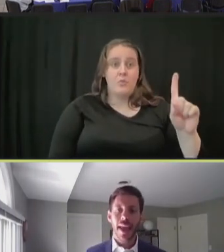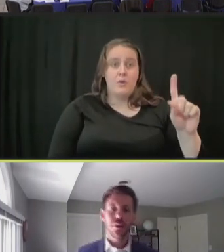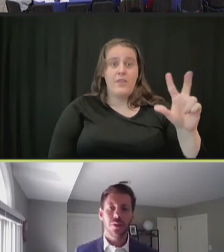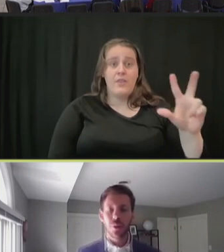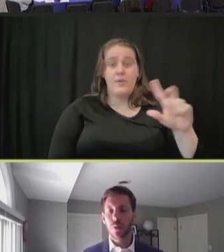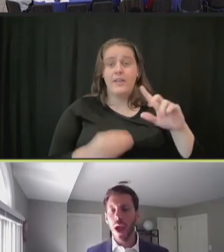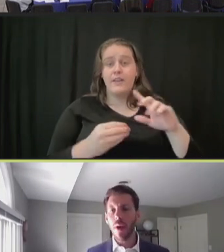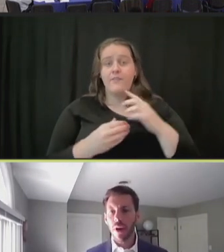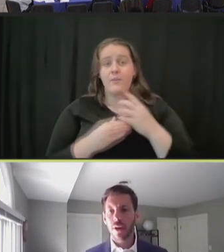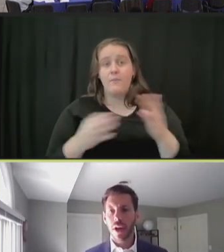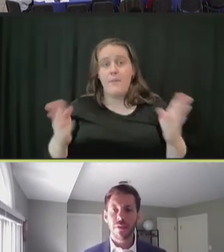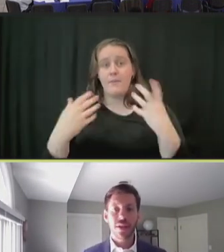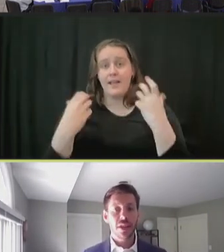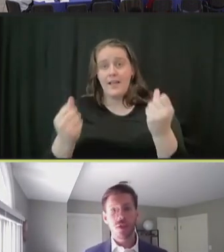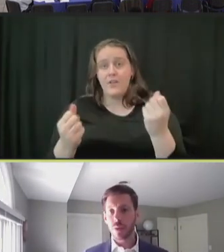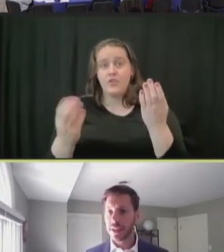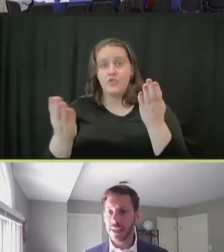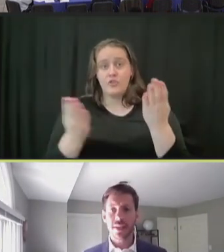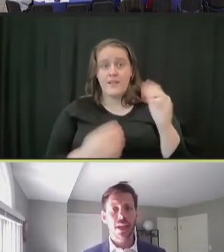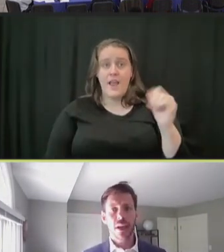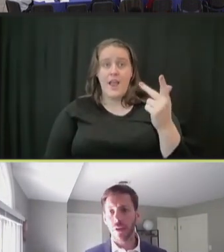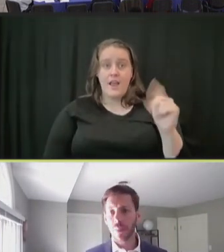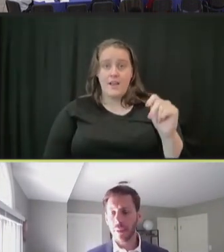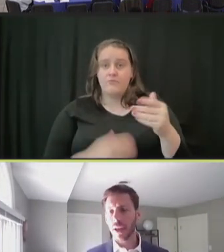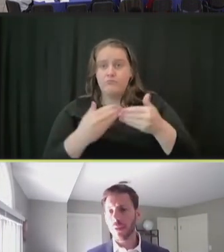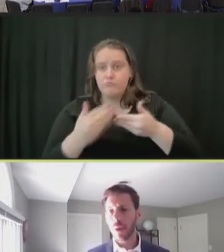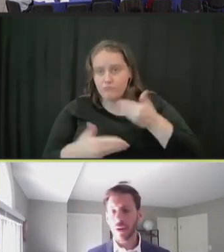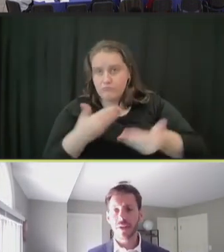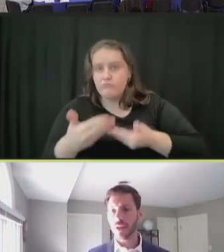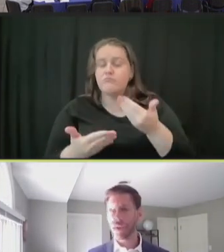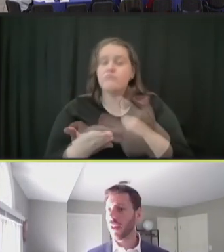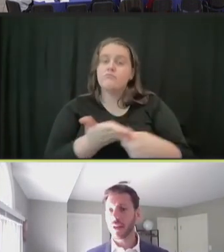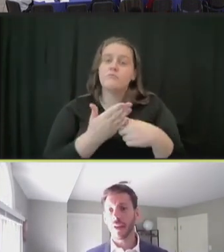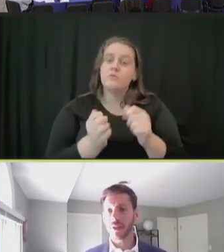And throughout our conversations with CDC and other public health partners as well as other